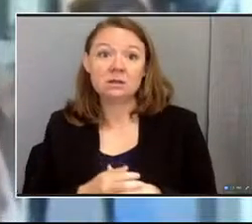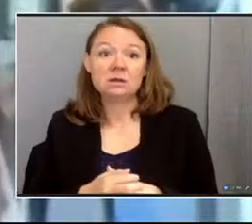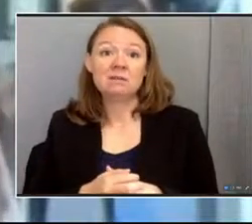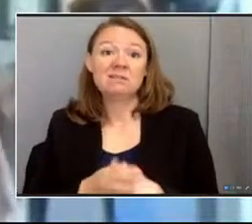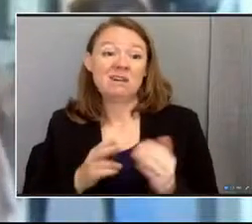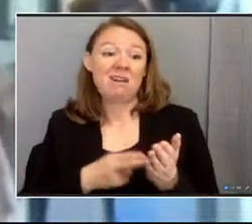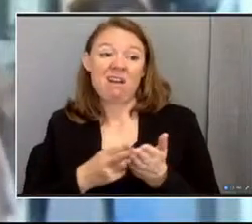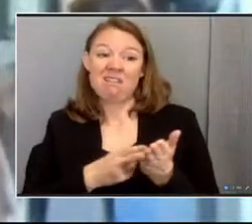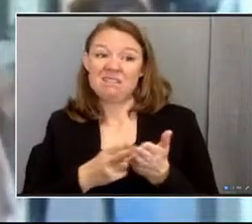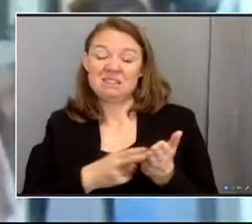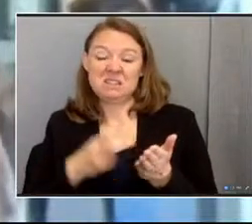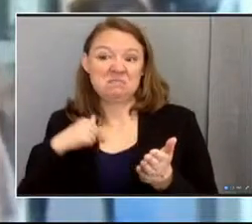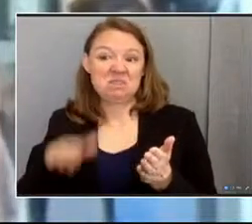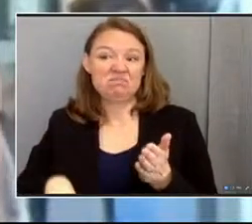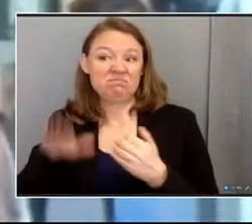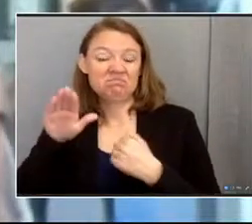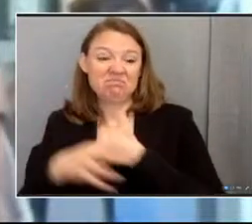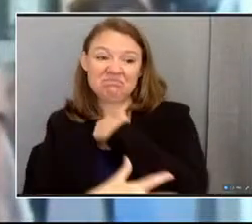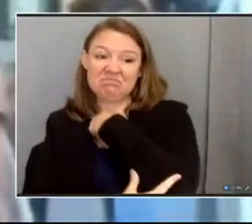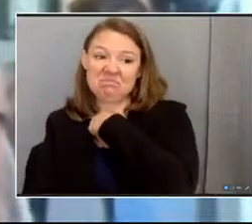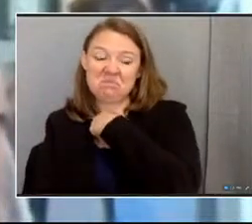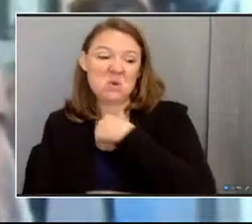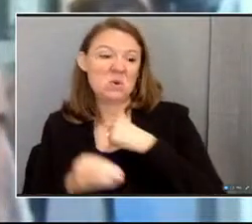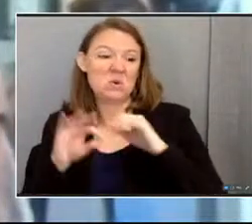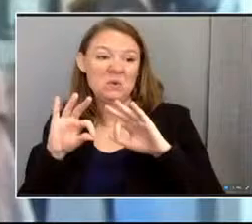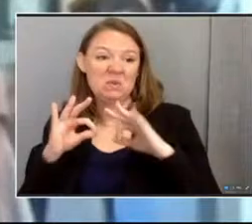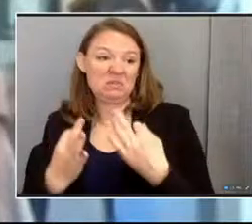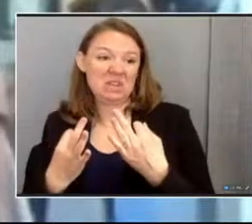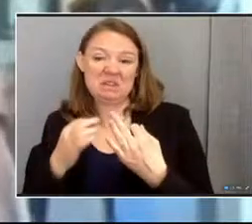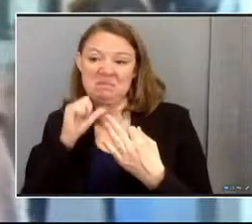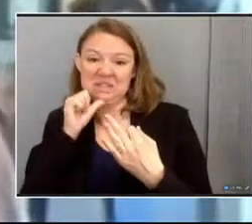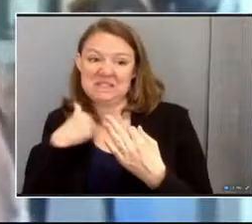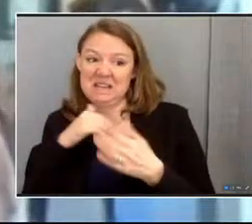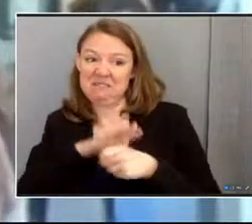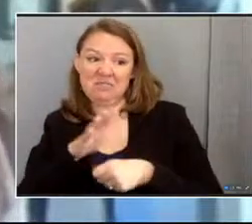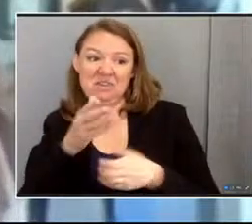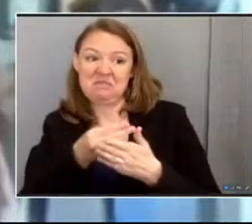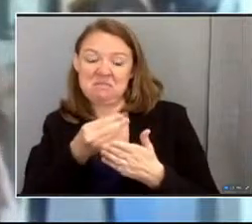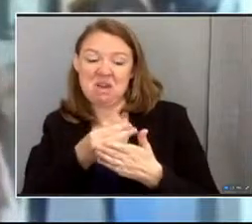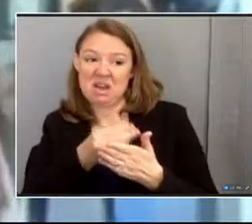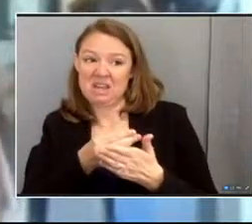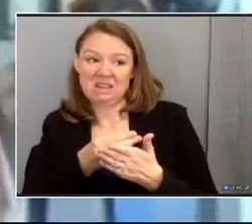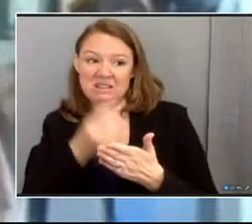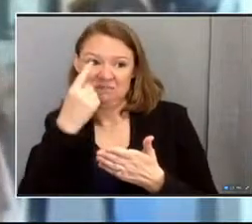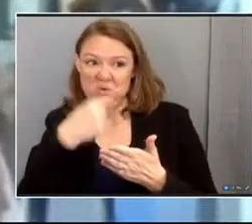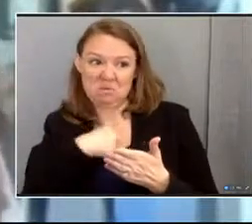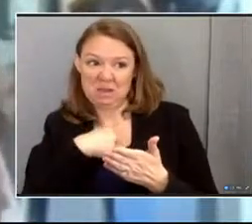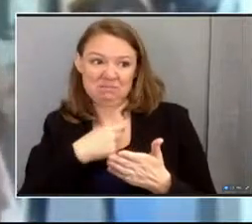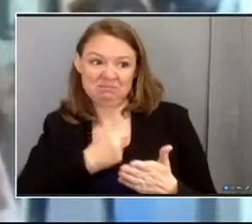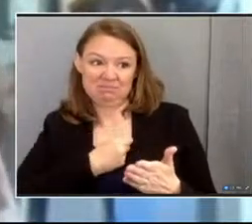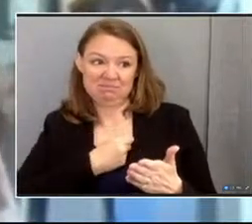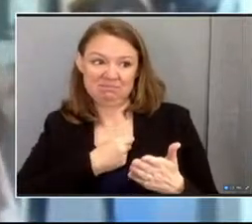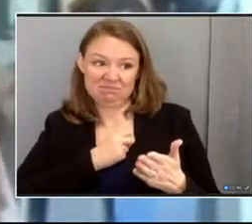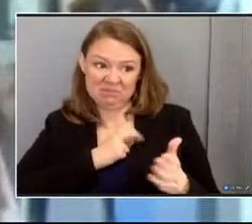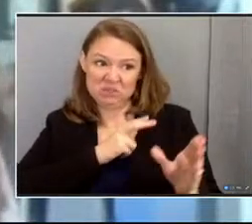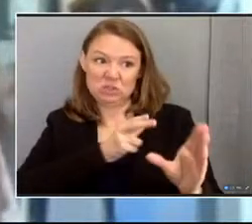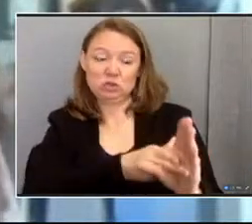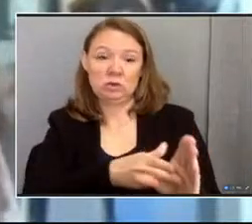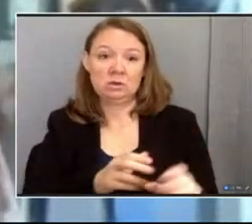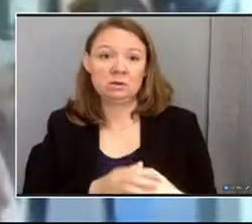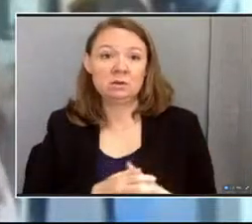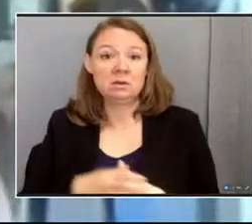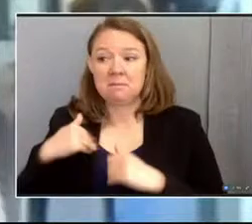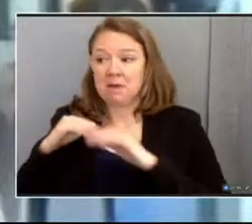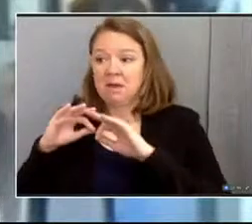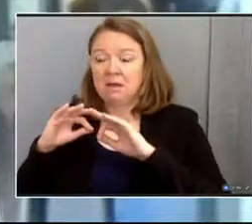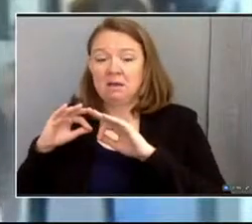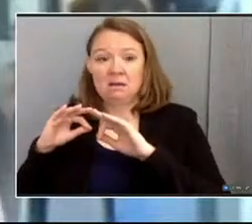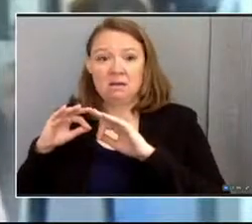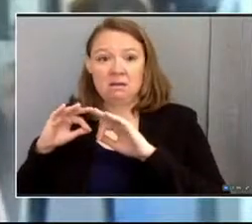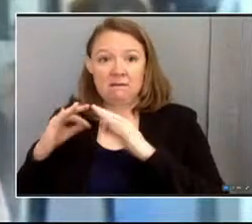our family did not have that sum to do so. And we were wondering what was going to happen. How we